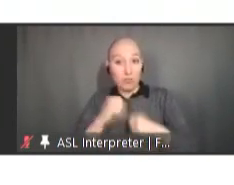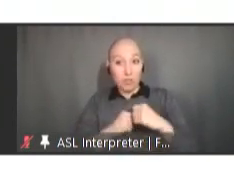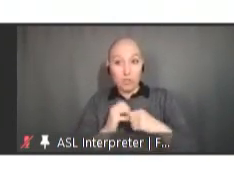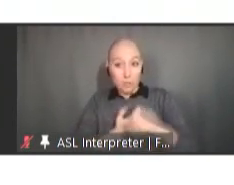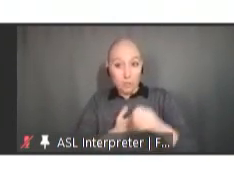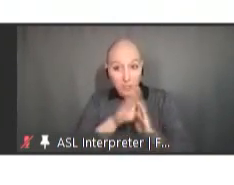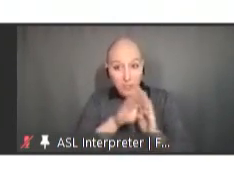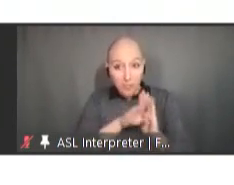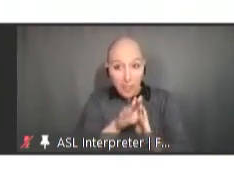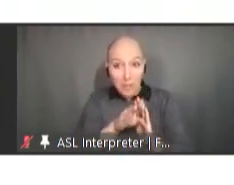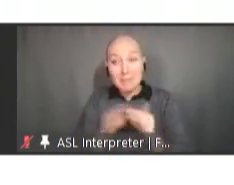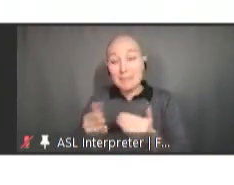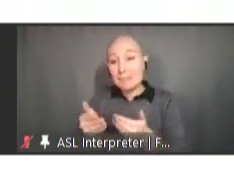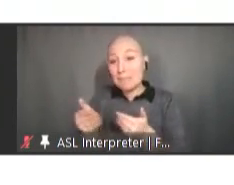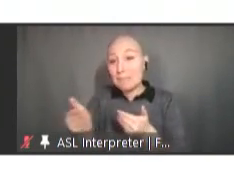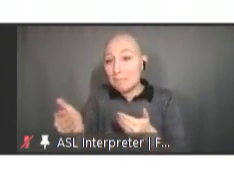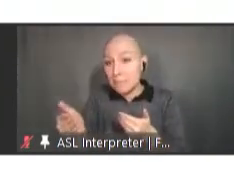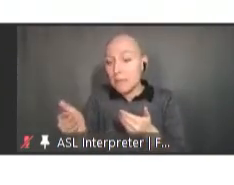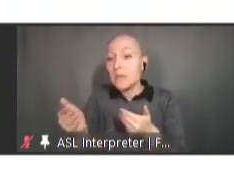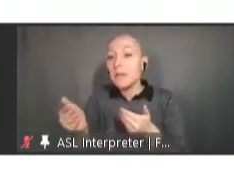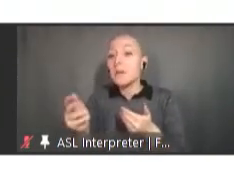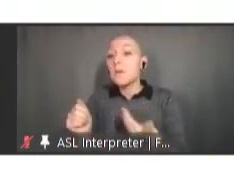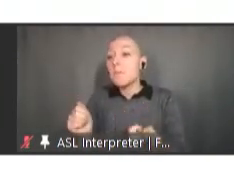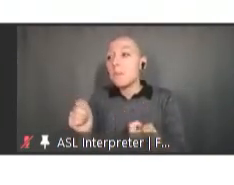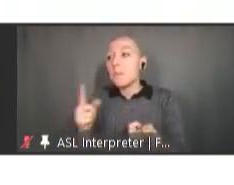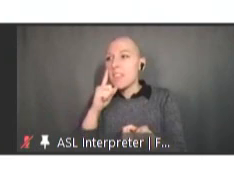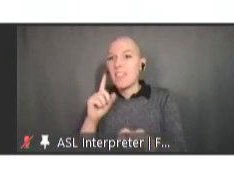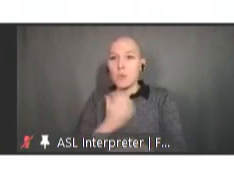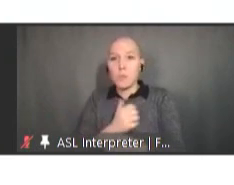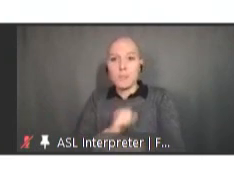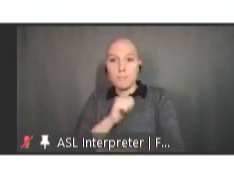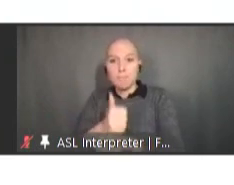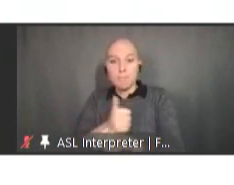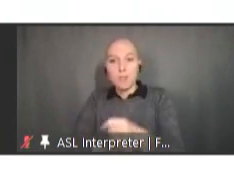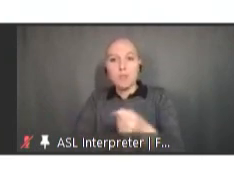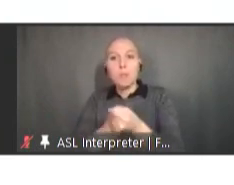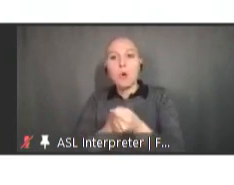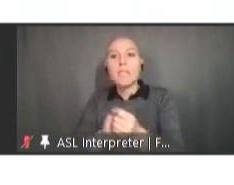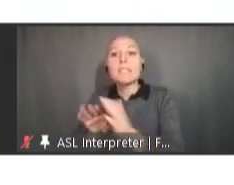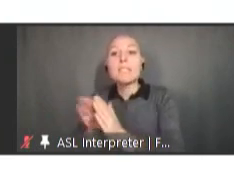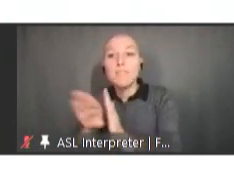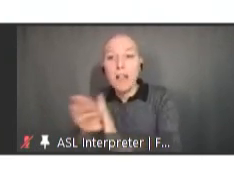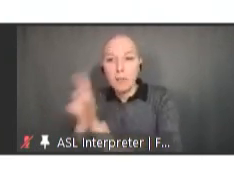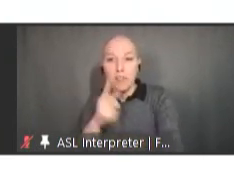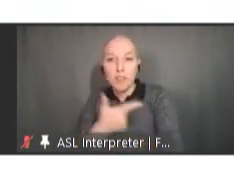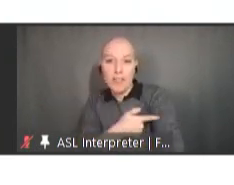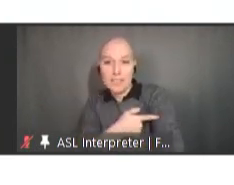term has really been established to support the development of vaccines that are within the U.S.